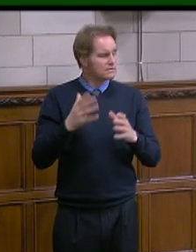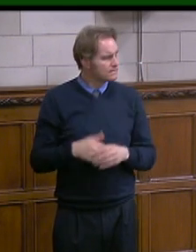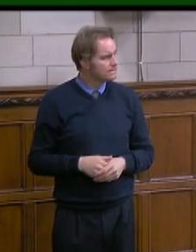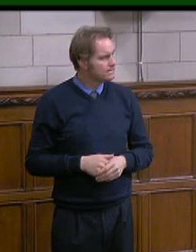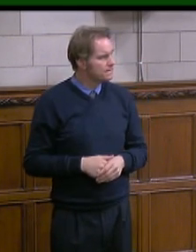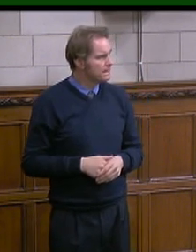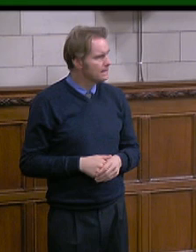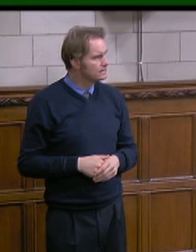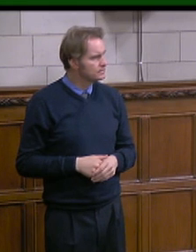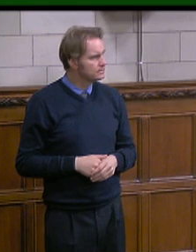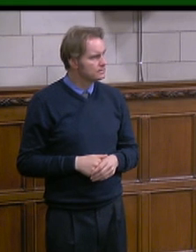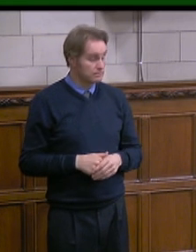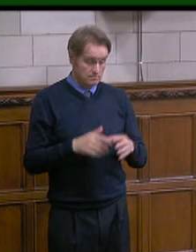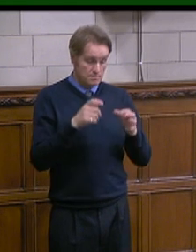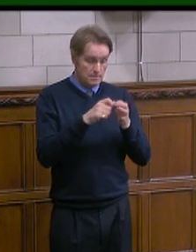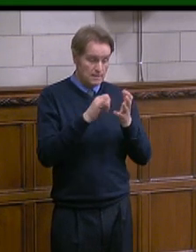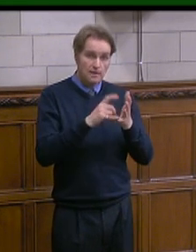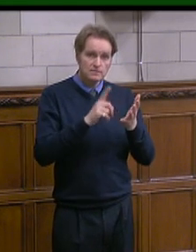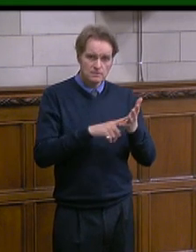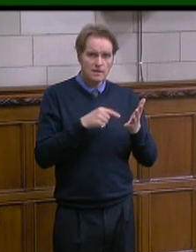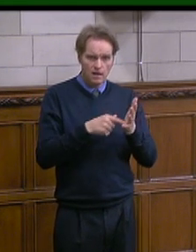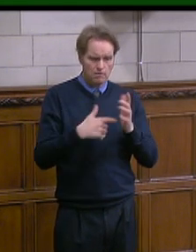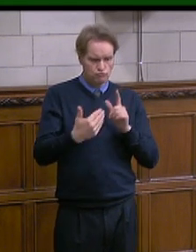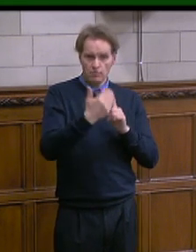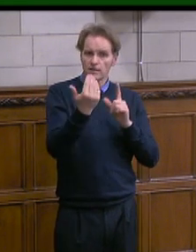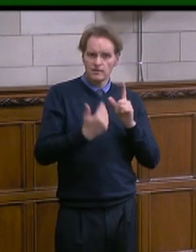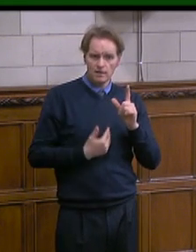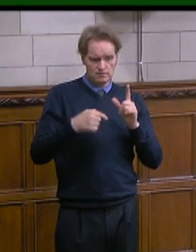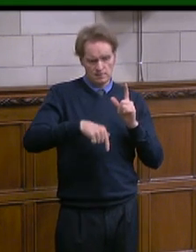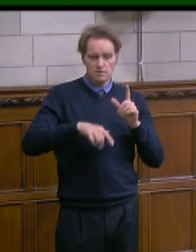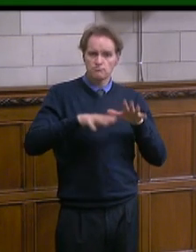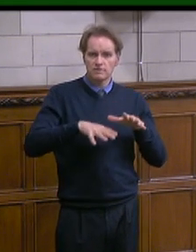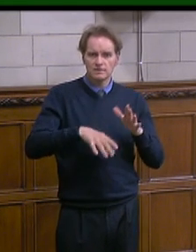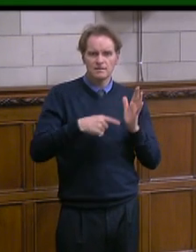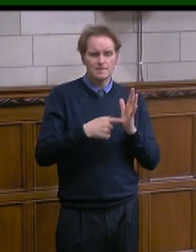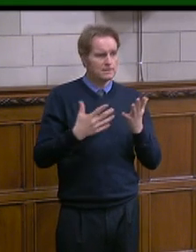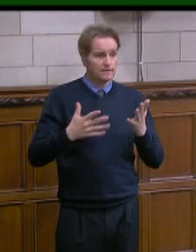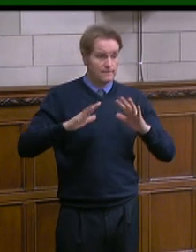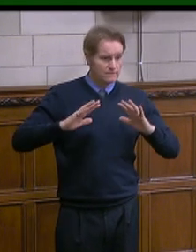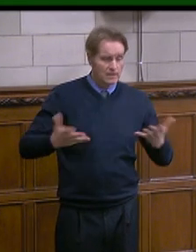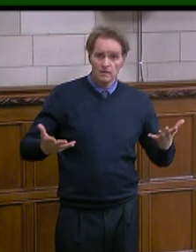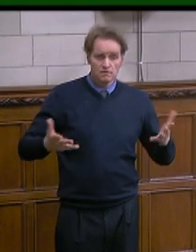Although BSL is a recognised language within the UK, it is not available as a GCSE that